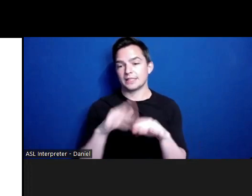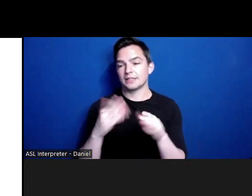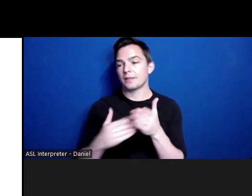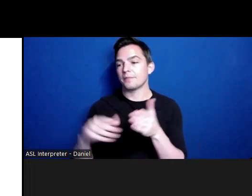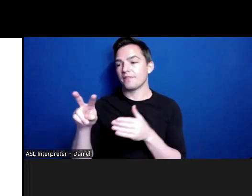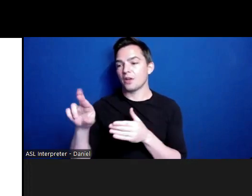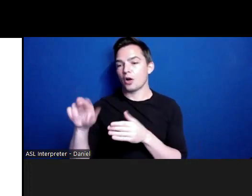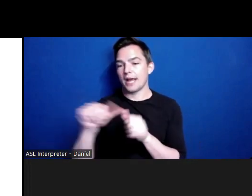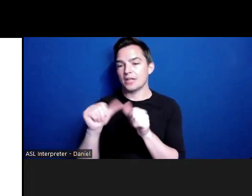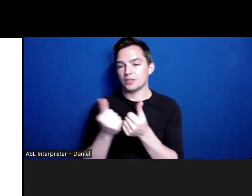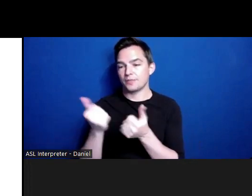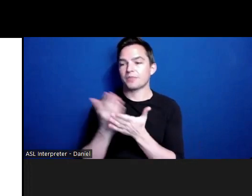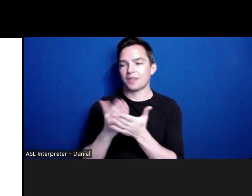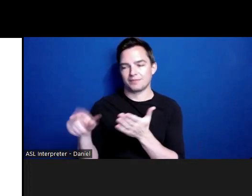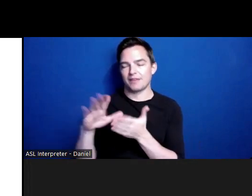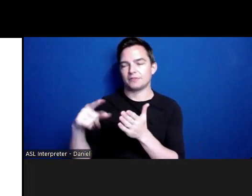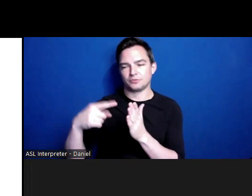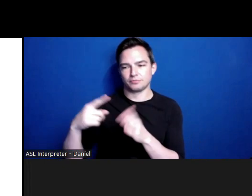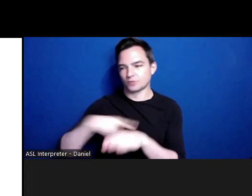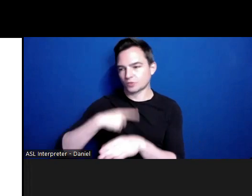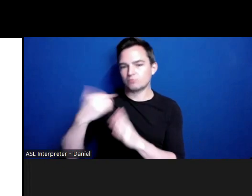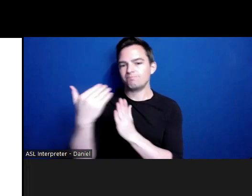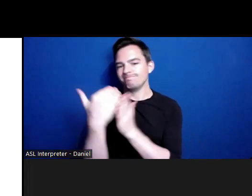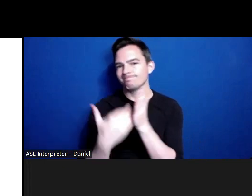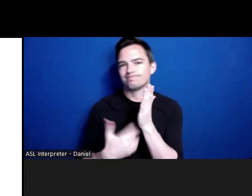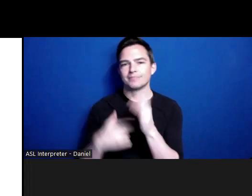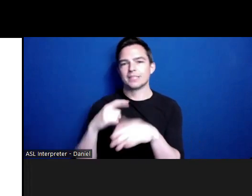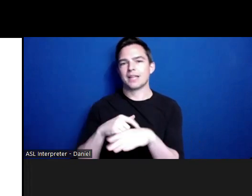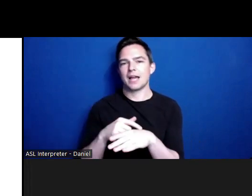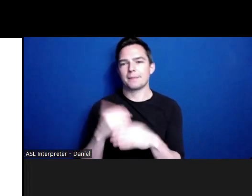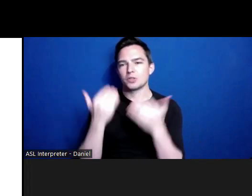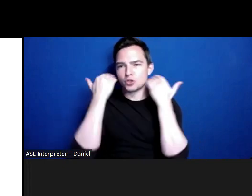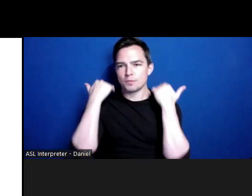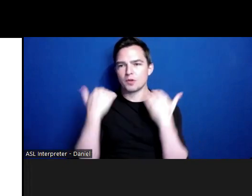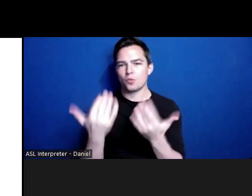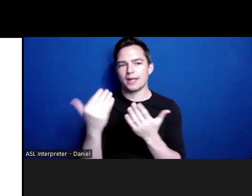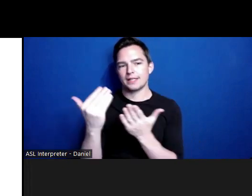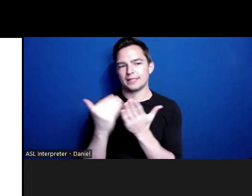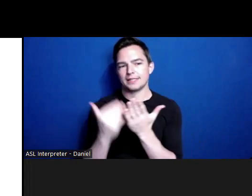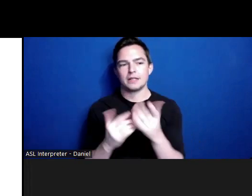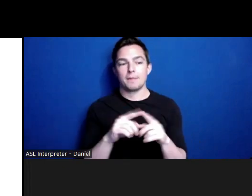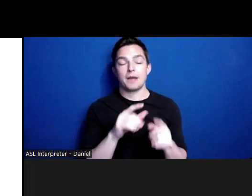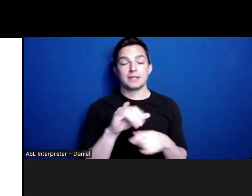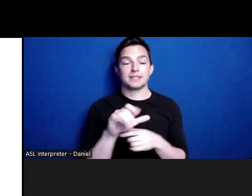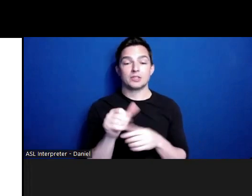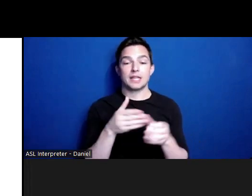know have lengthy, time-consuming wait lists. And because CILS are led by people with disabilities,